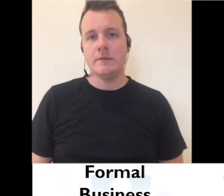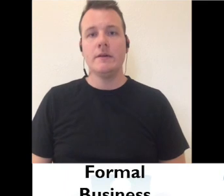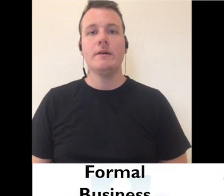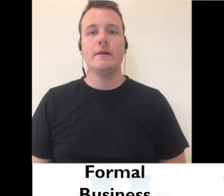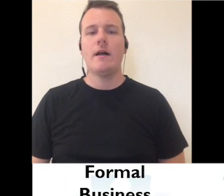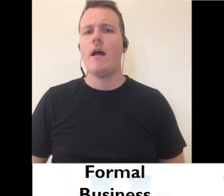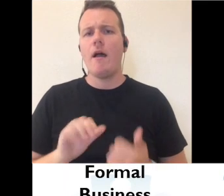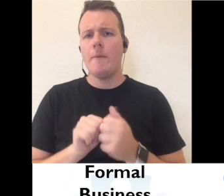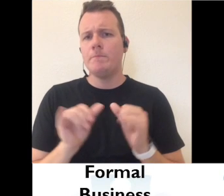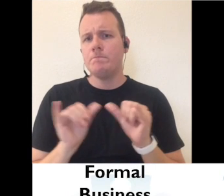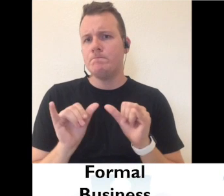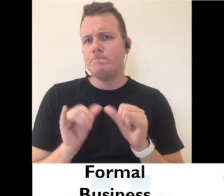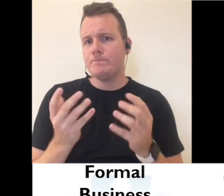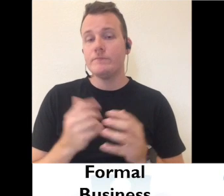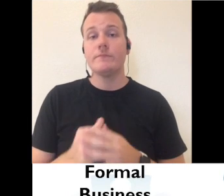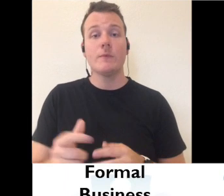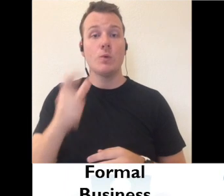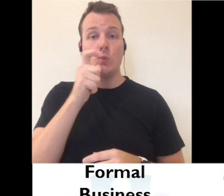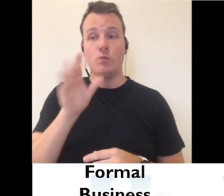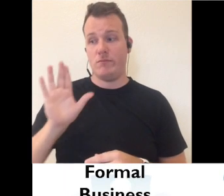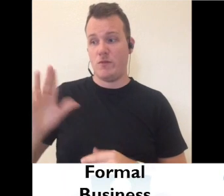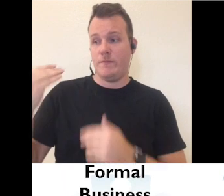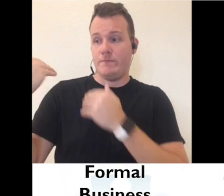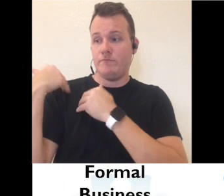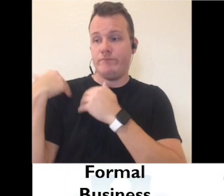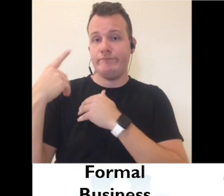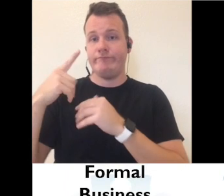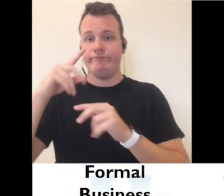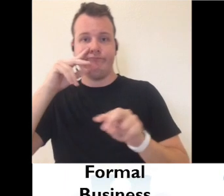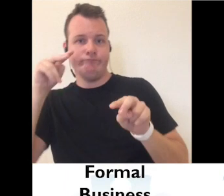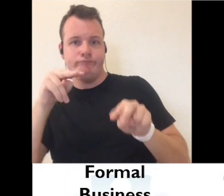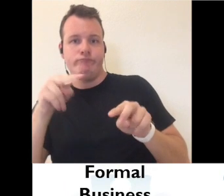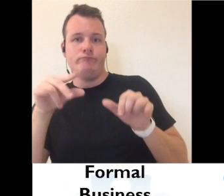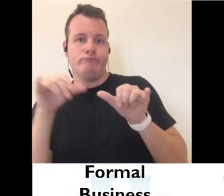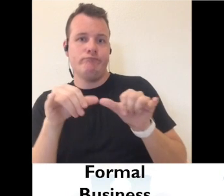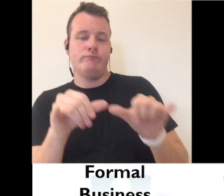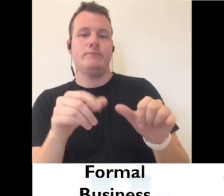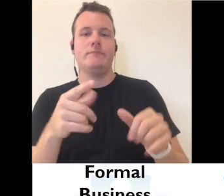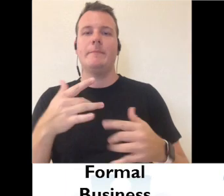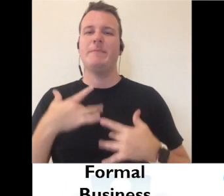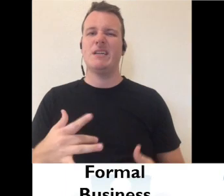measure? You usually assign someone that's an employee for those things, and